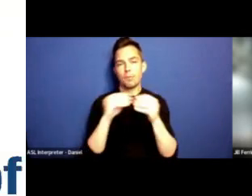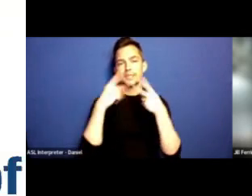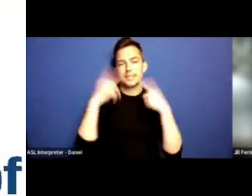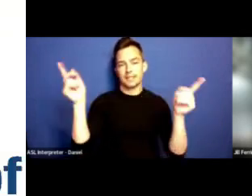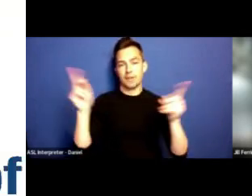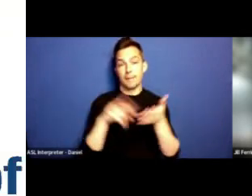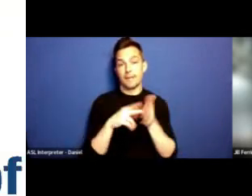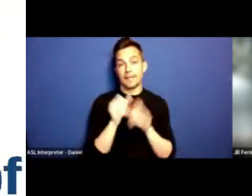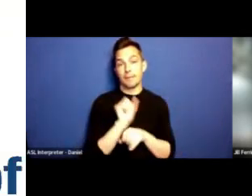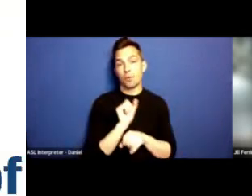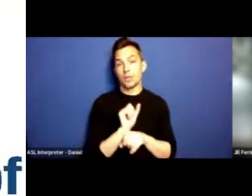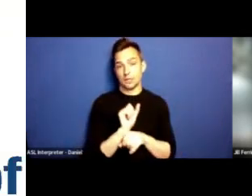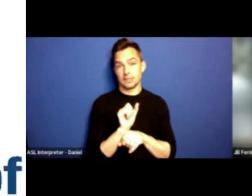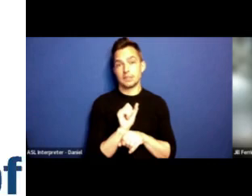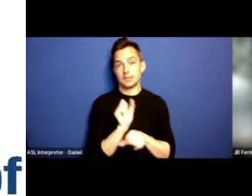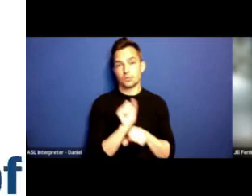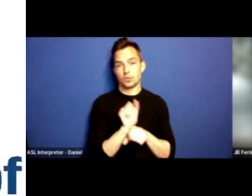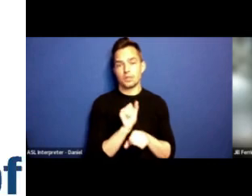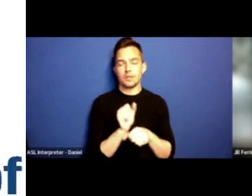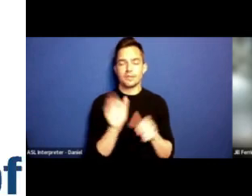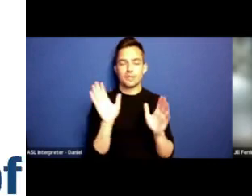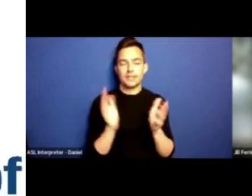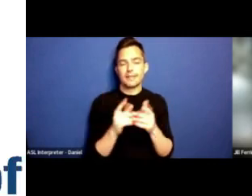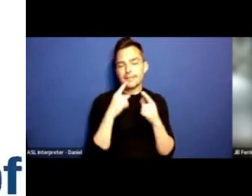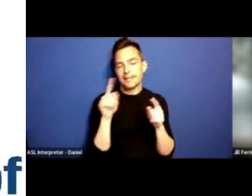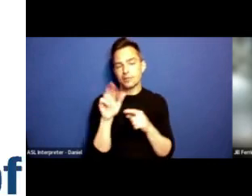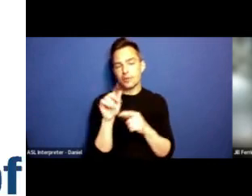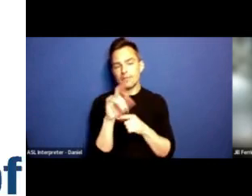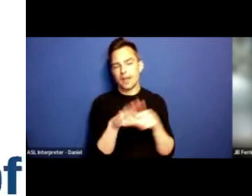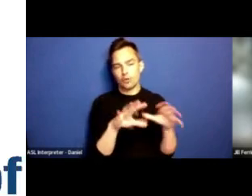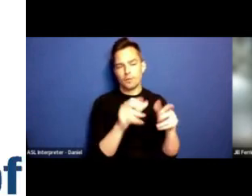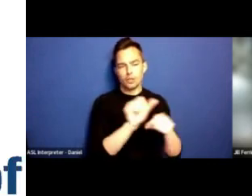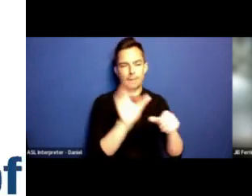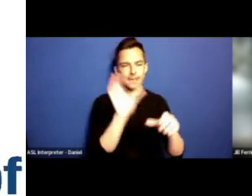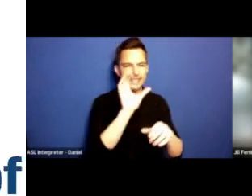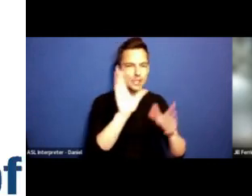employed as there is less of a success rate for this group of job seekers as we talked about a